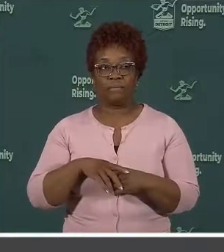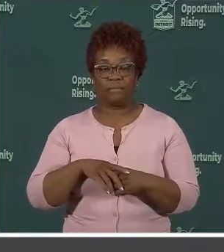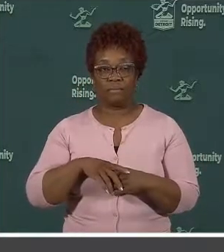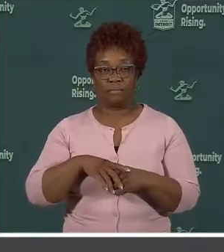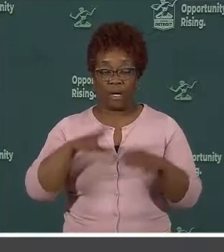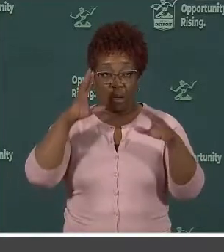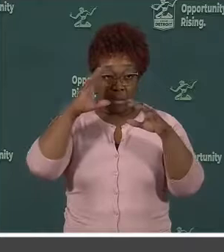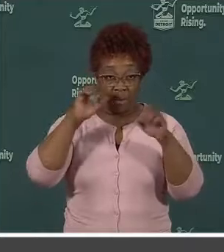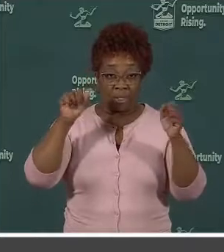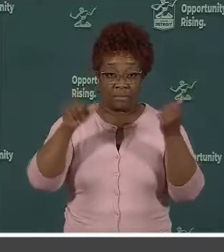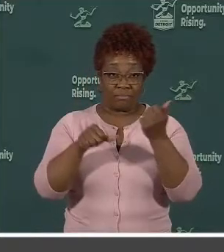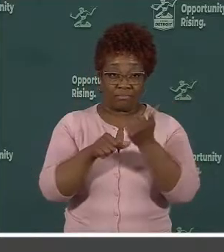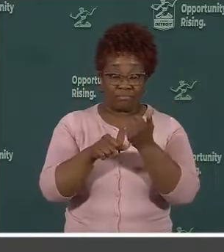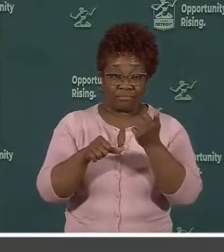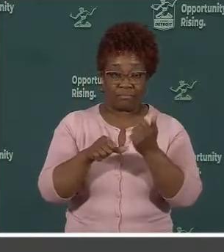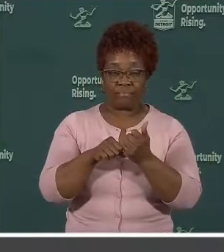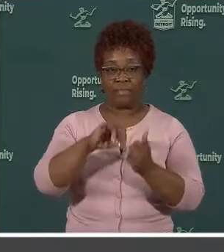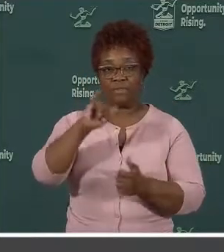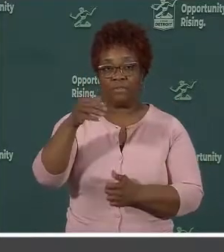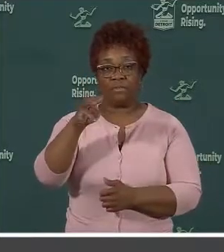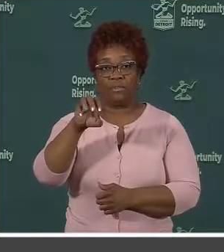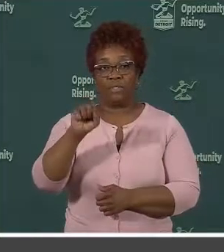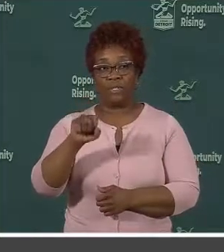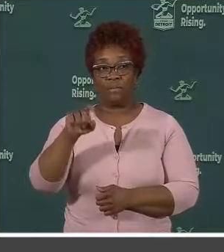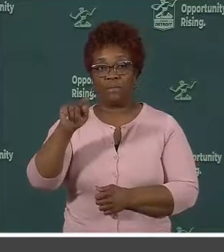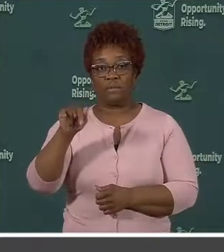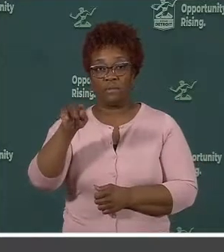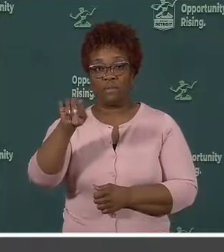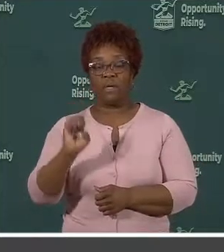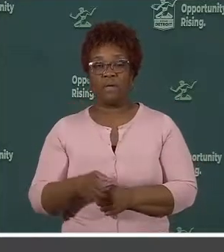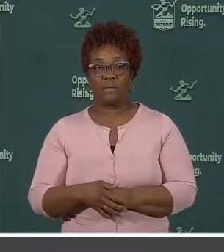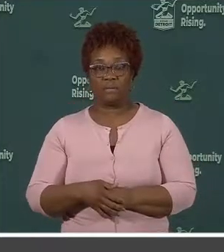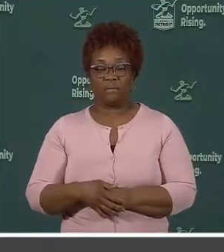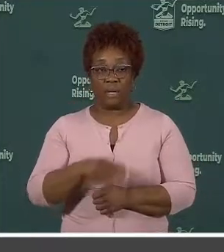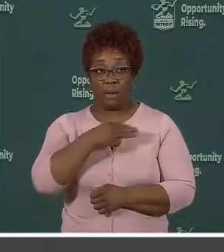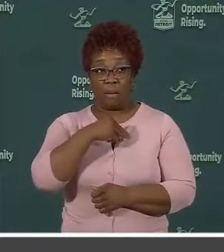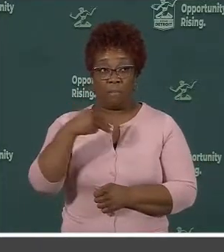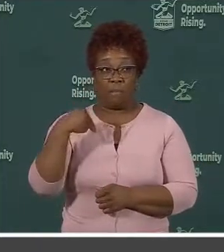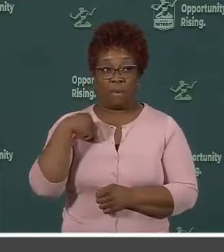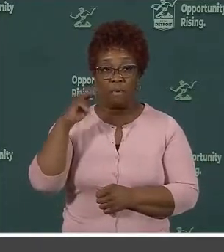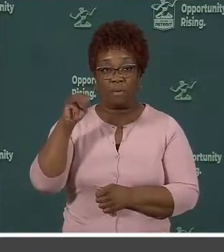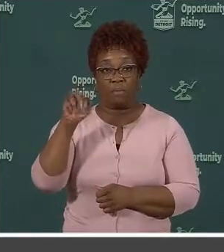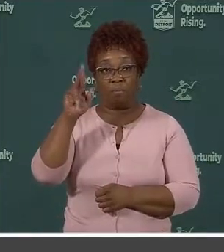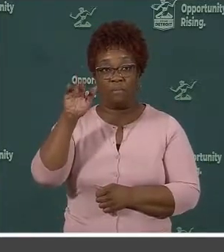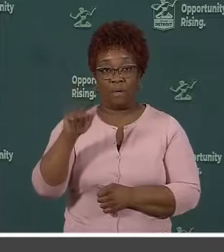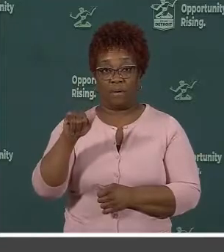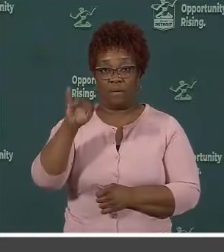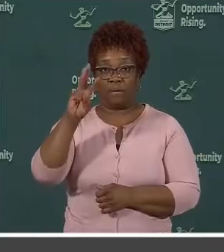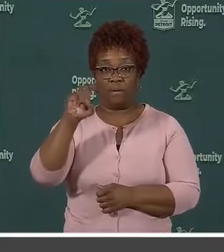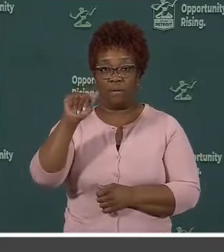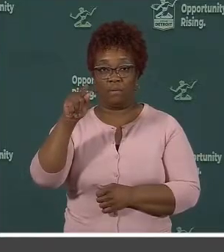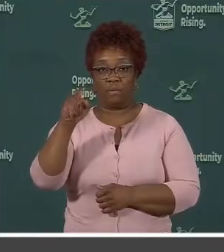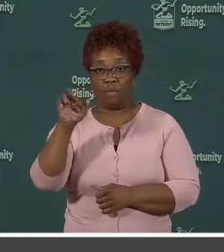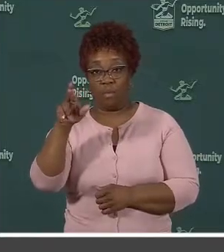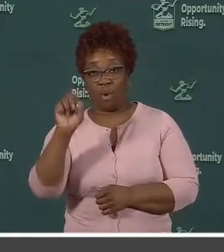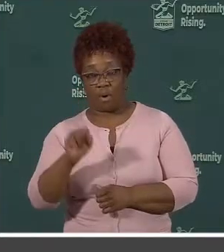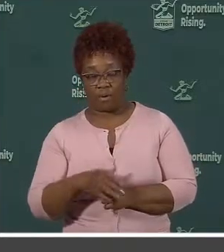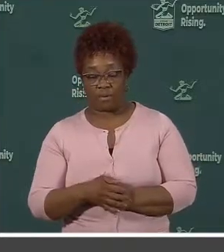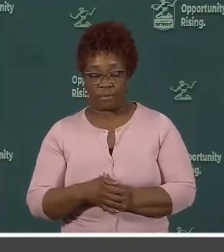TATE COUNCIL AT LARGE MARY WATERS COUNCIL MEMBER AT LARGE